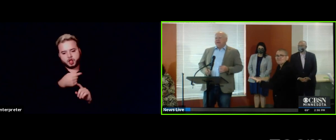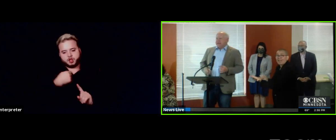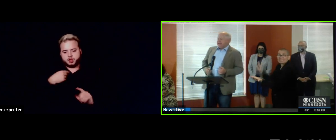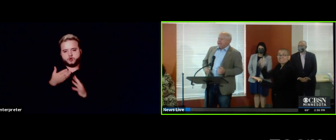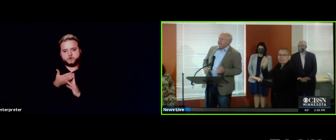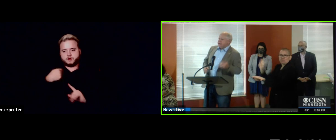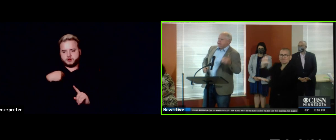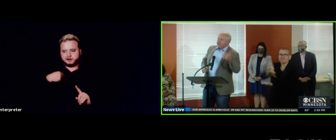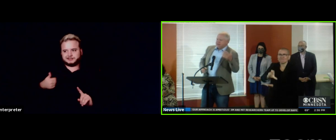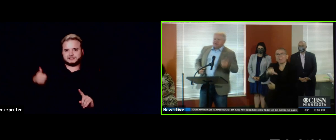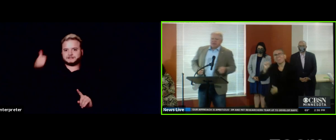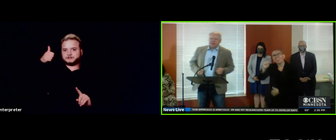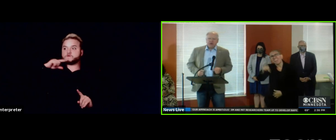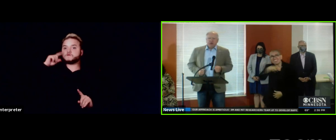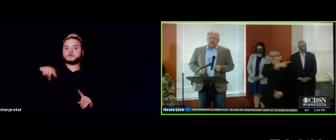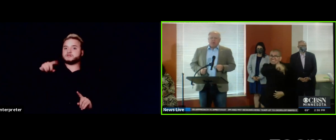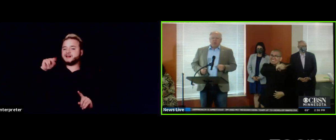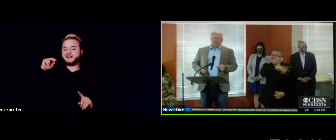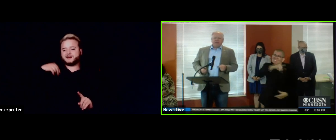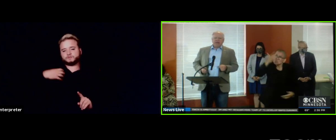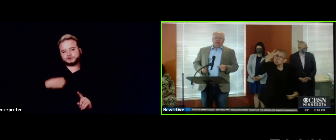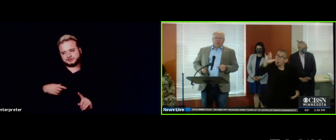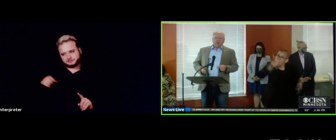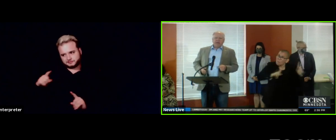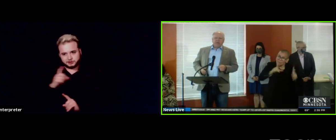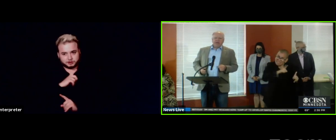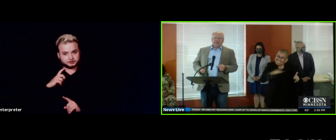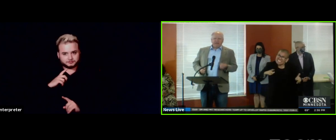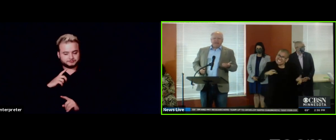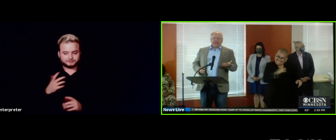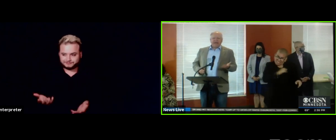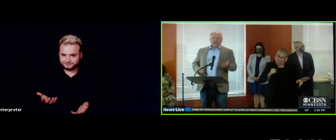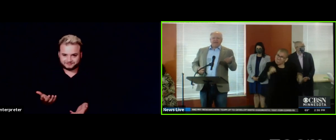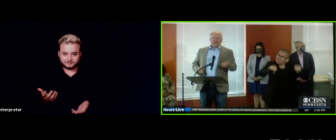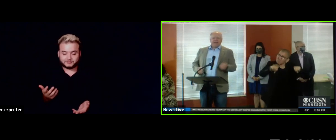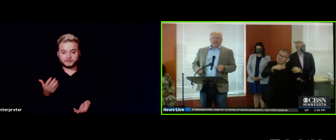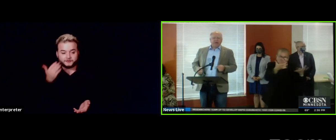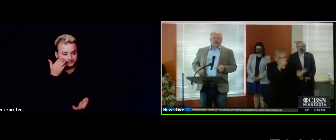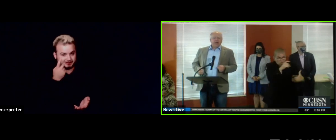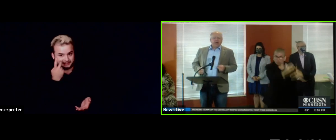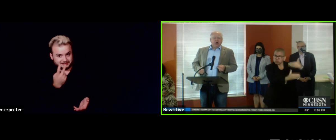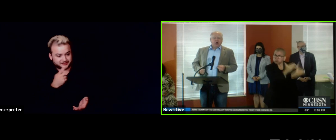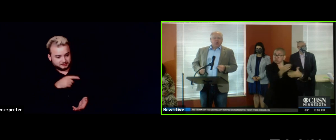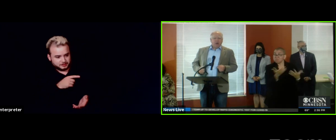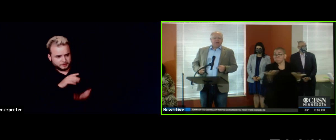in the legislature but once again we have yet to have a Senate hearing on why George